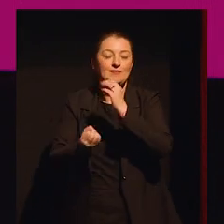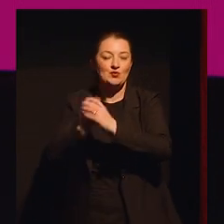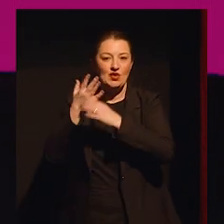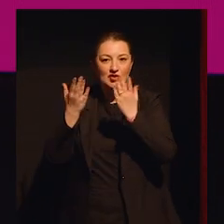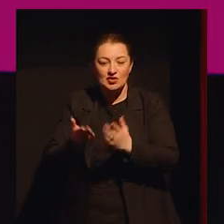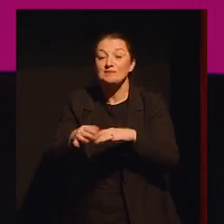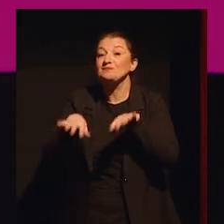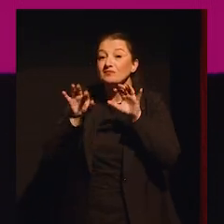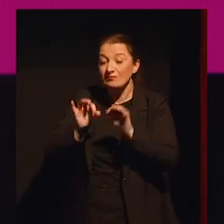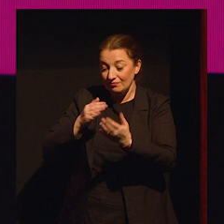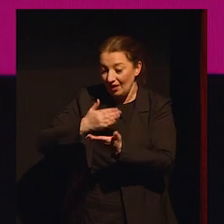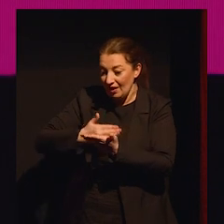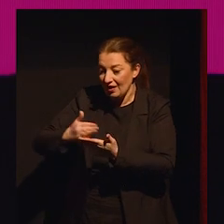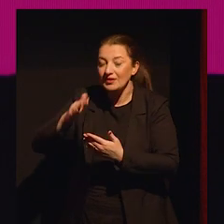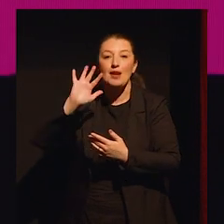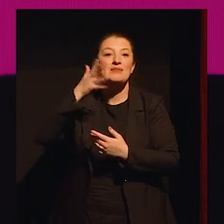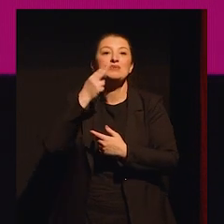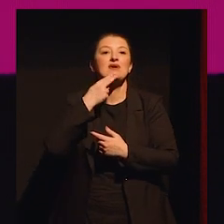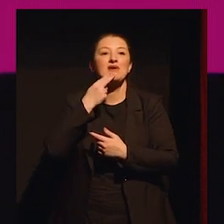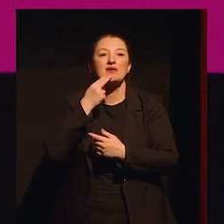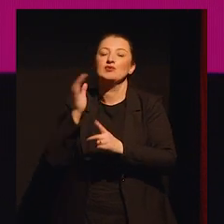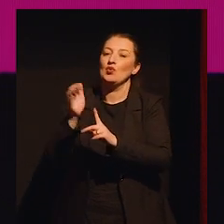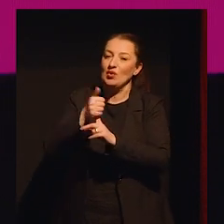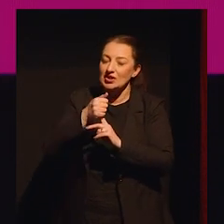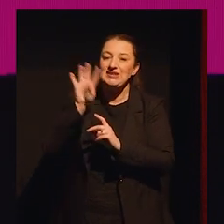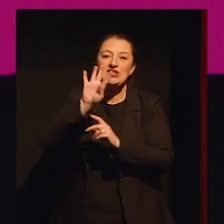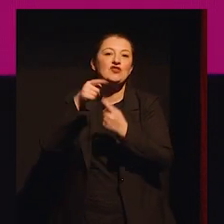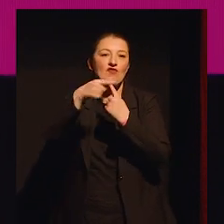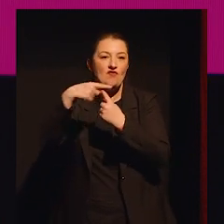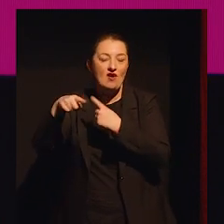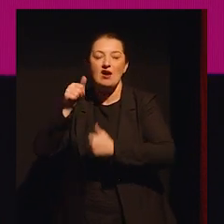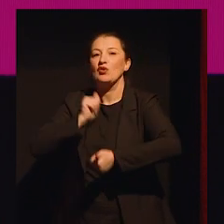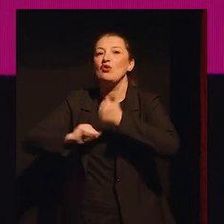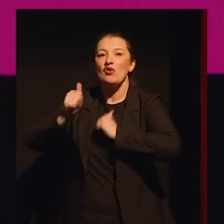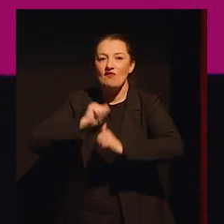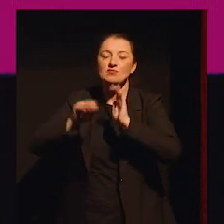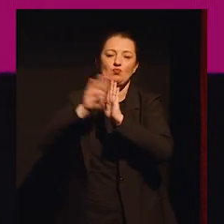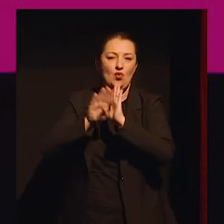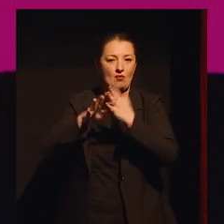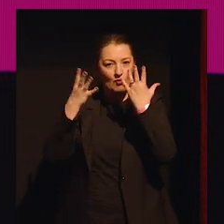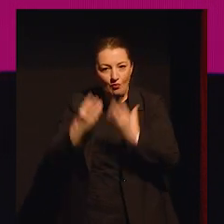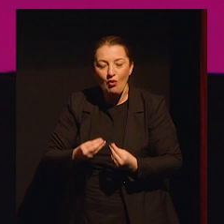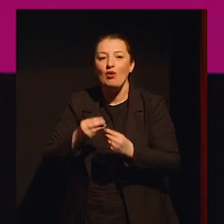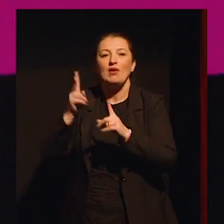We’ve reached 5,000 women so far. We have organized trainings and programs at 40 universities. We’ve organized international hackathons,